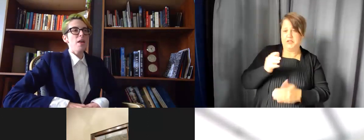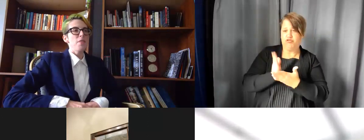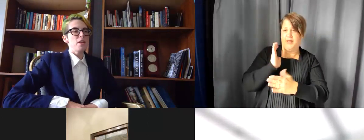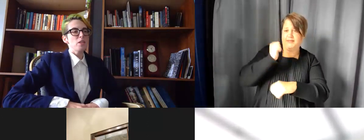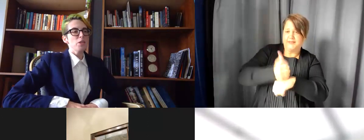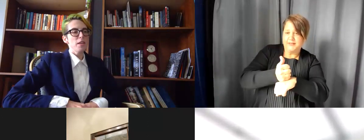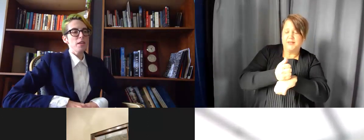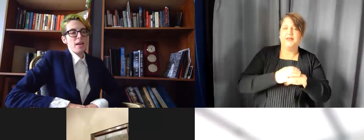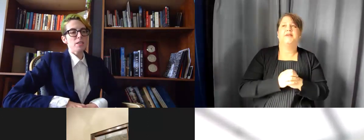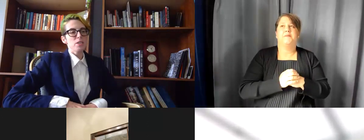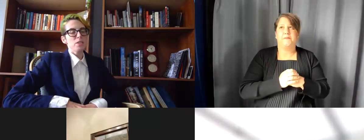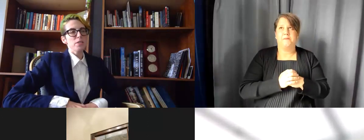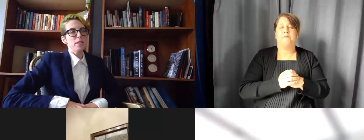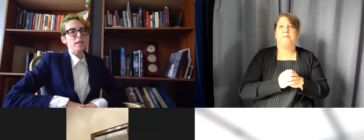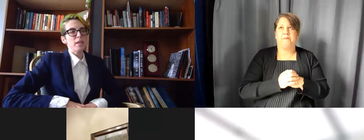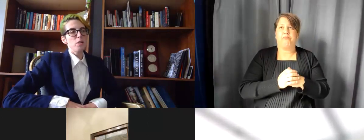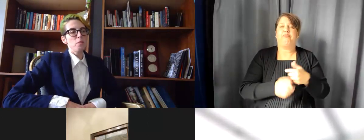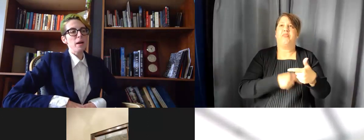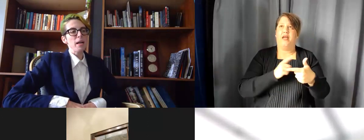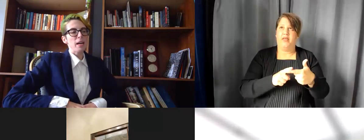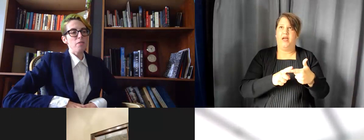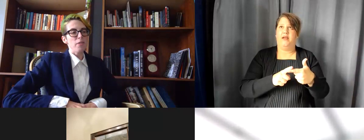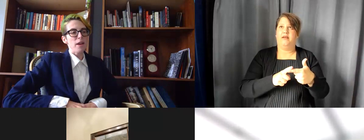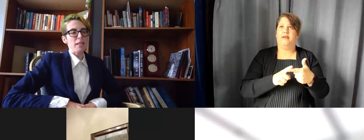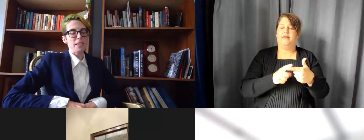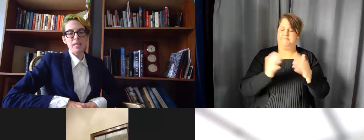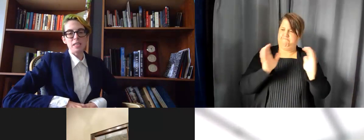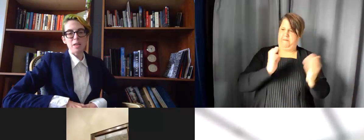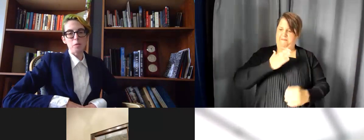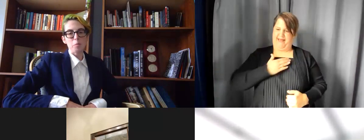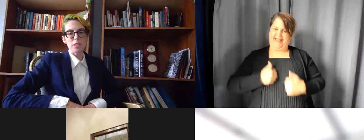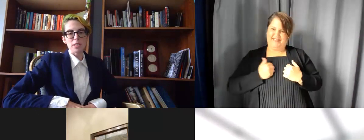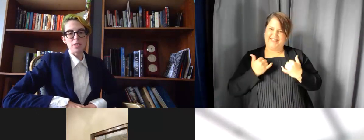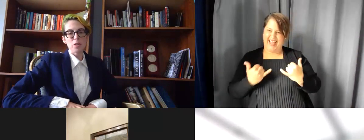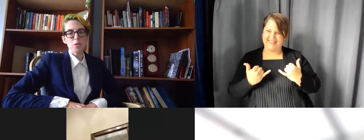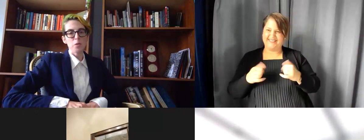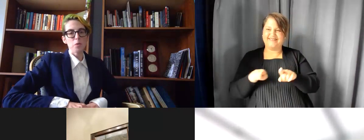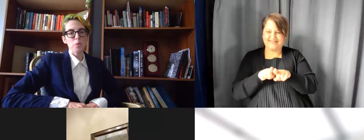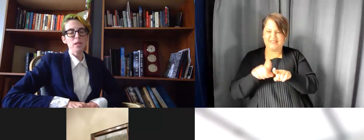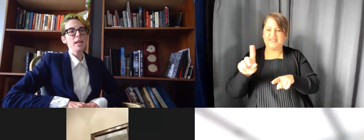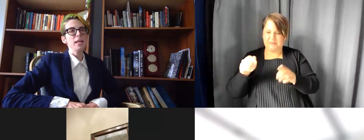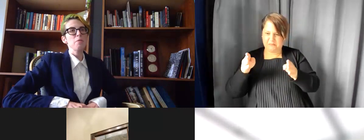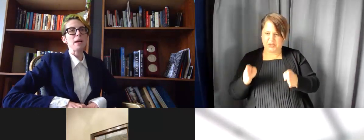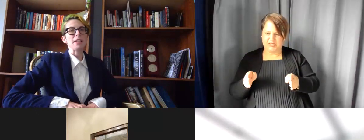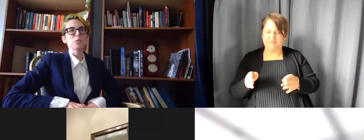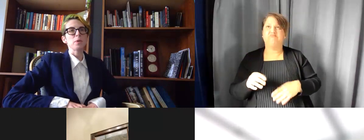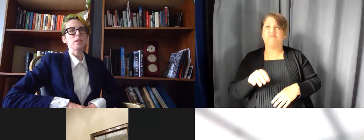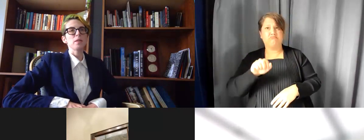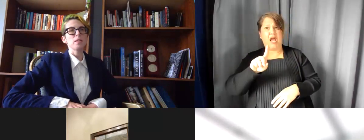Farrah Garland: and then looking at like my life as a disabled person who the Ada was passed when